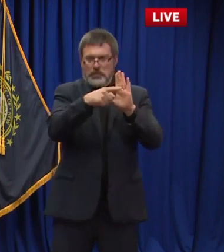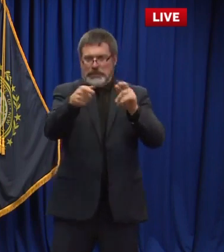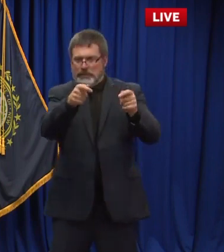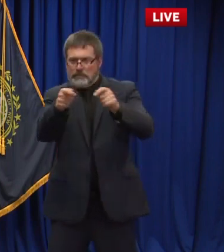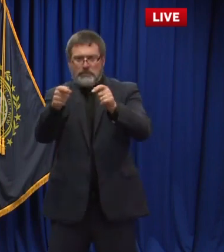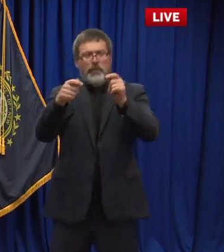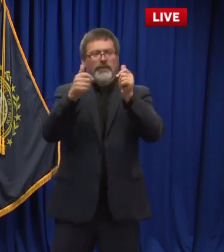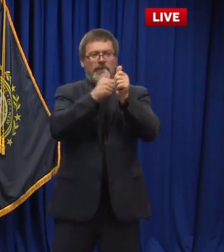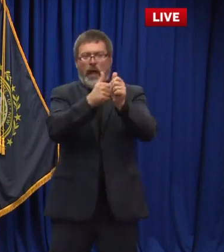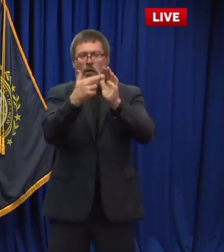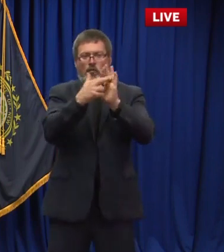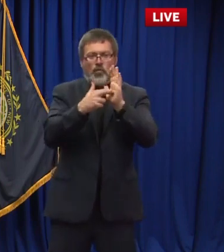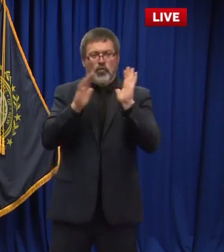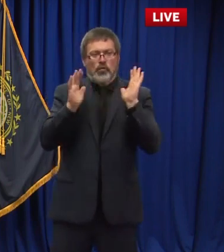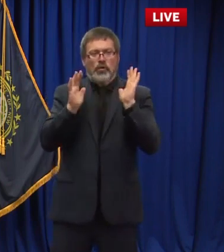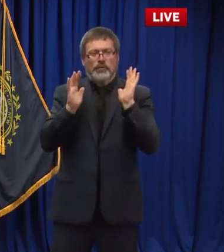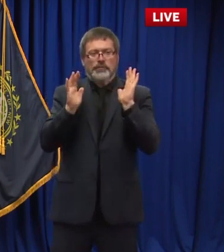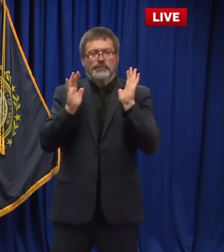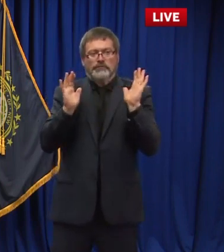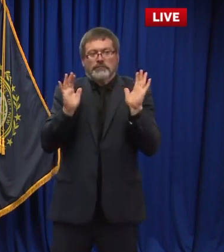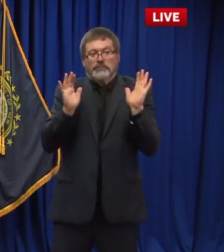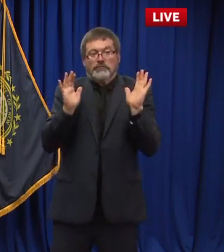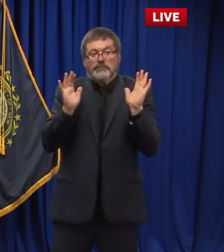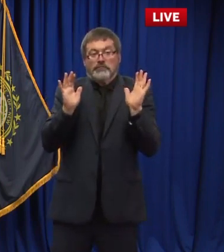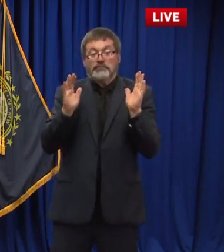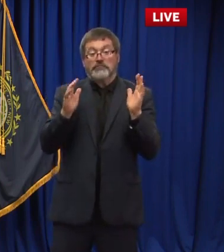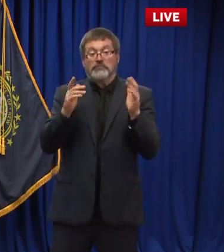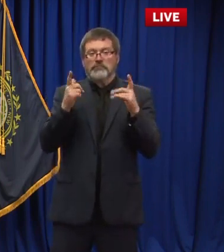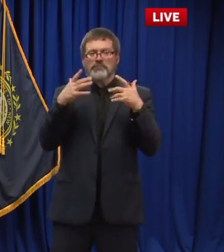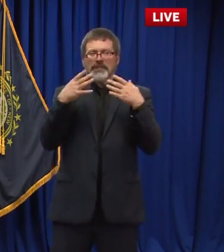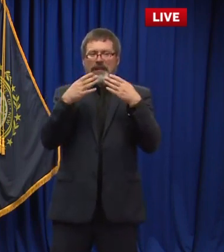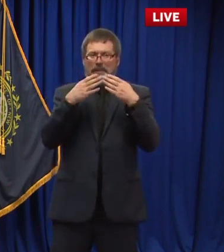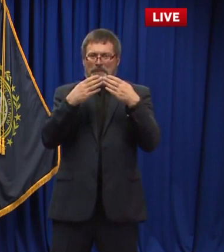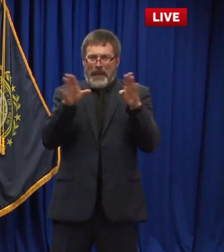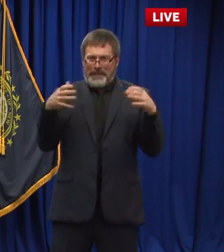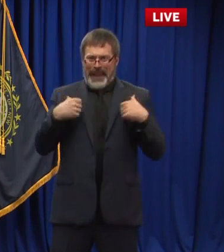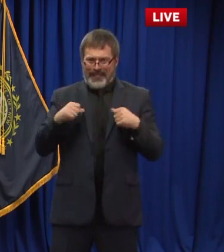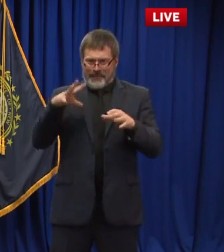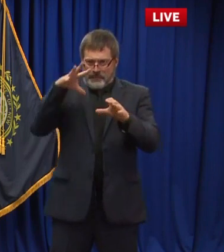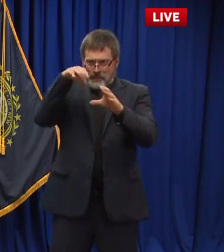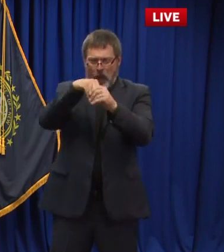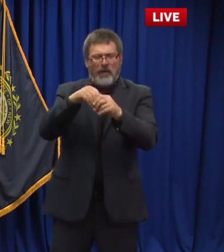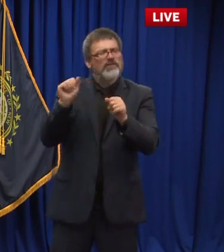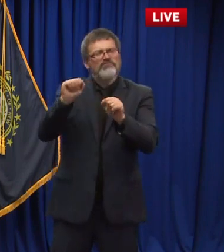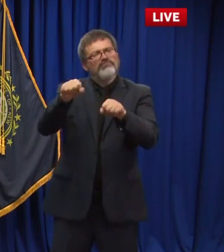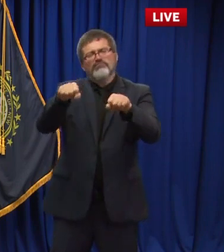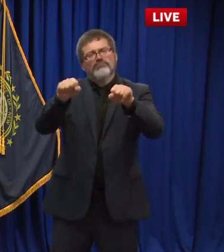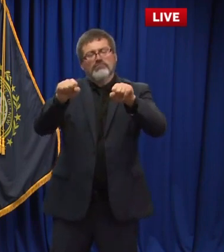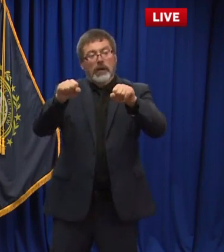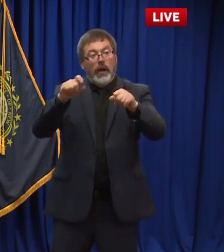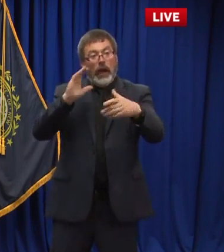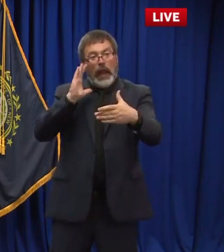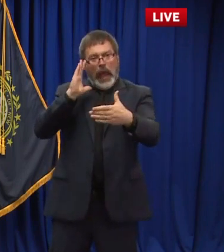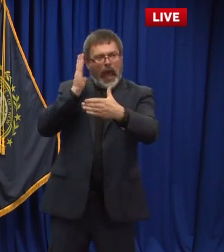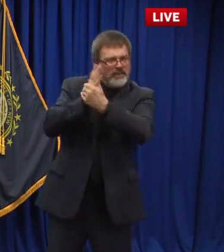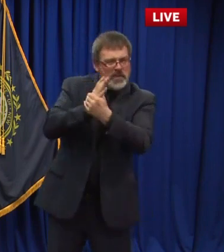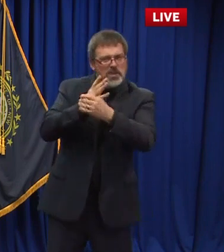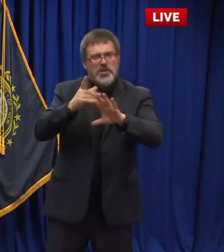FROM A PUBLIC HEALTH PERSPECTIVE, WE TEND NOT TO TAKE A REGULATORY APPROACH TO MANAGING SCHOOLS.